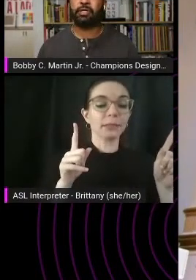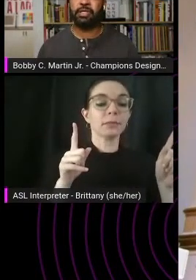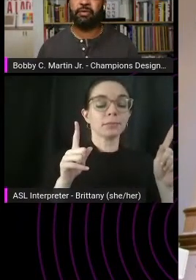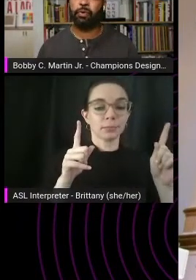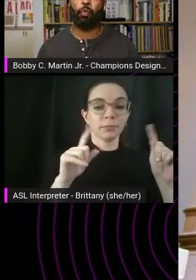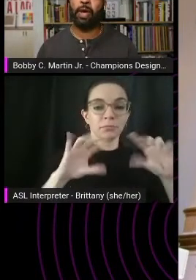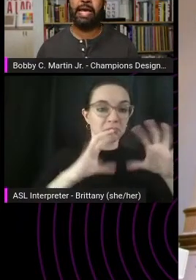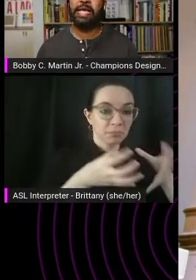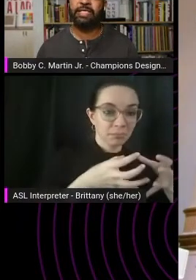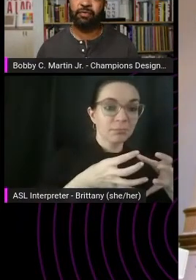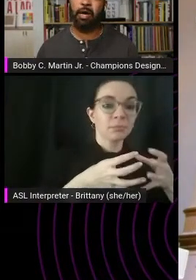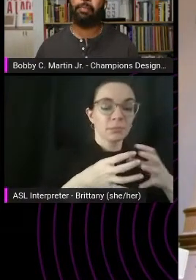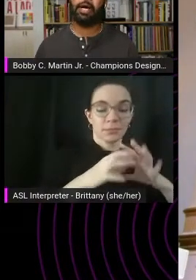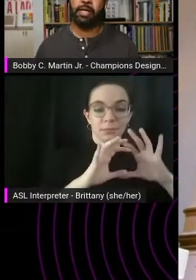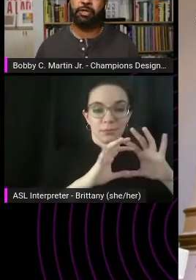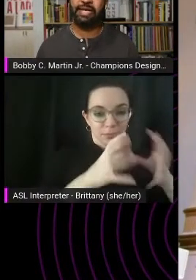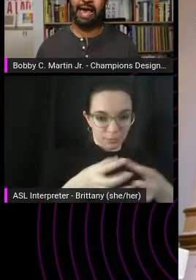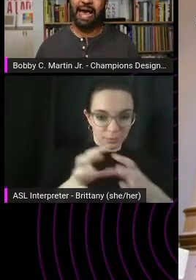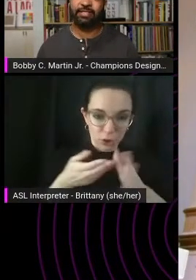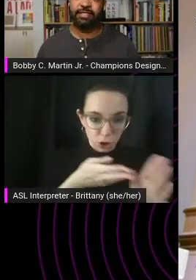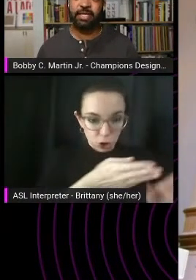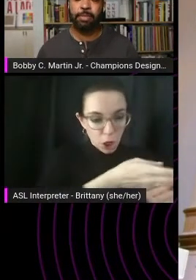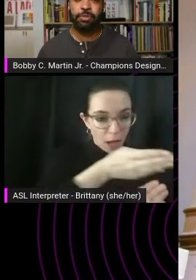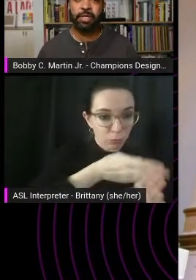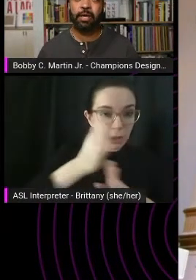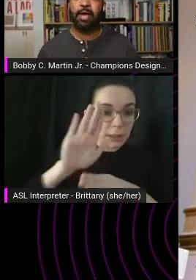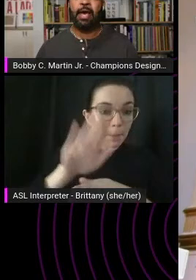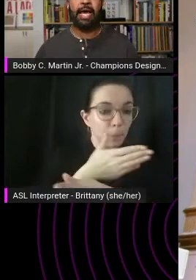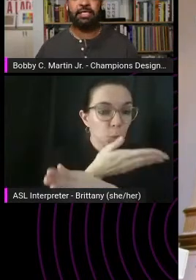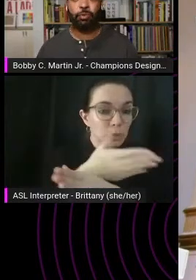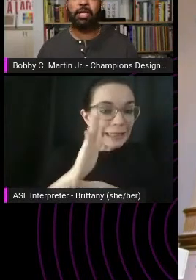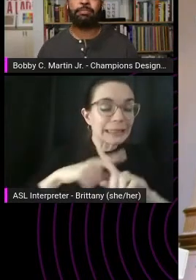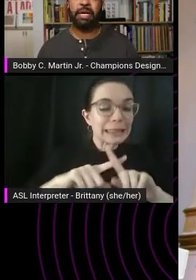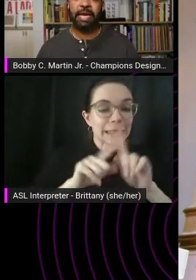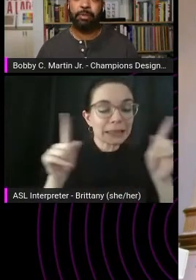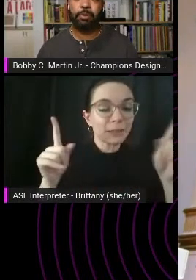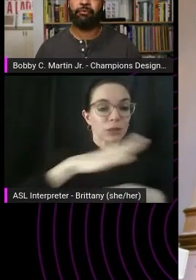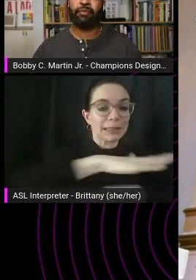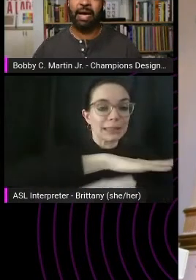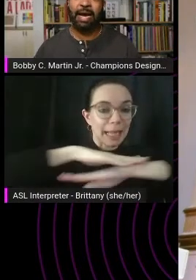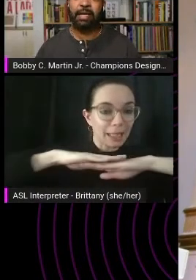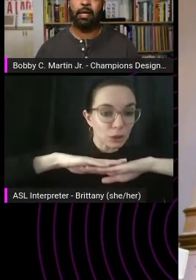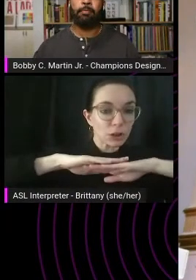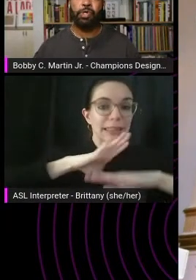and their different ways of helping others access that music as well as being able to provide